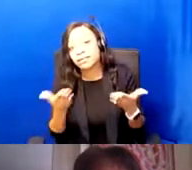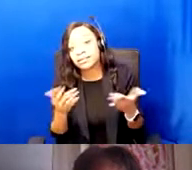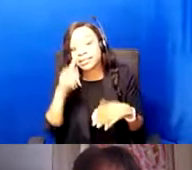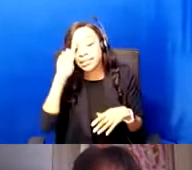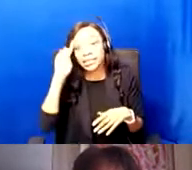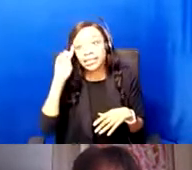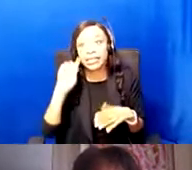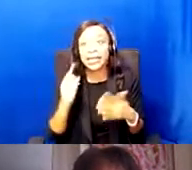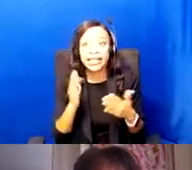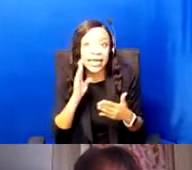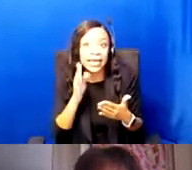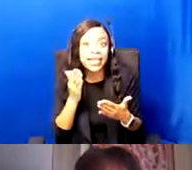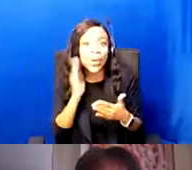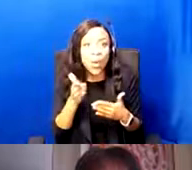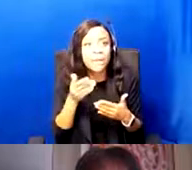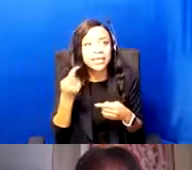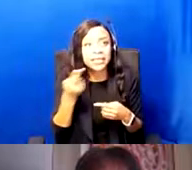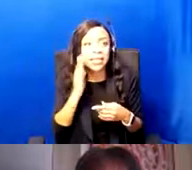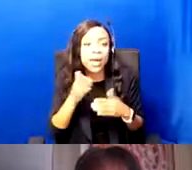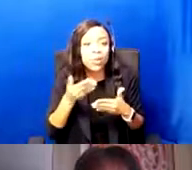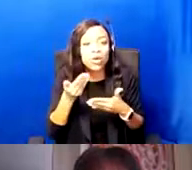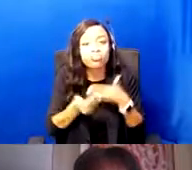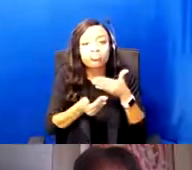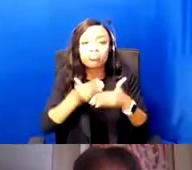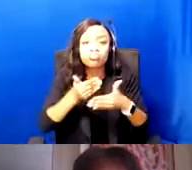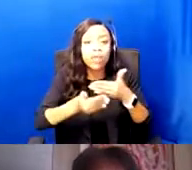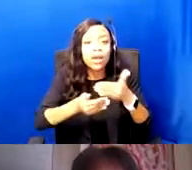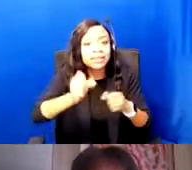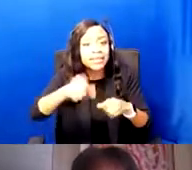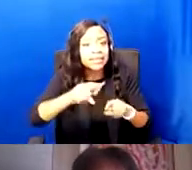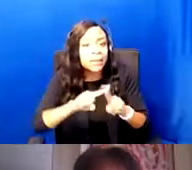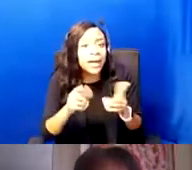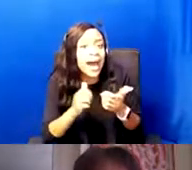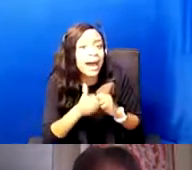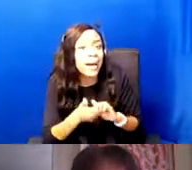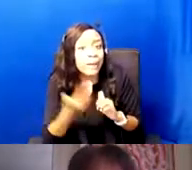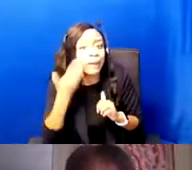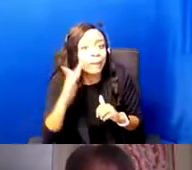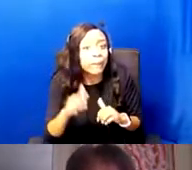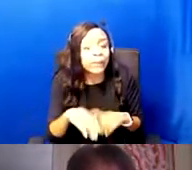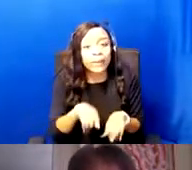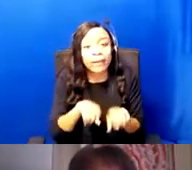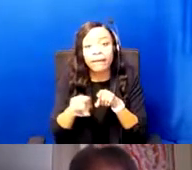And I think that it means that there are gonna be a lot more risks involved and particularly financial risk.